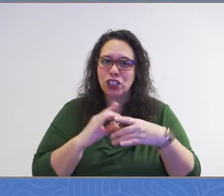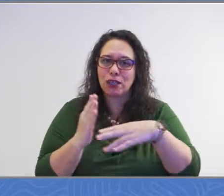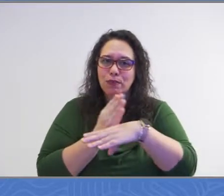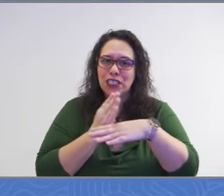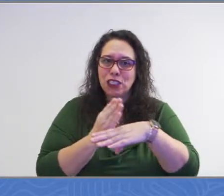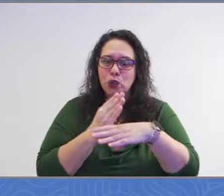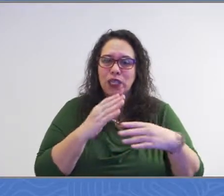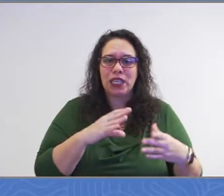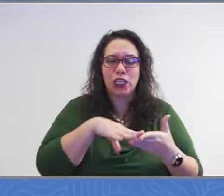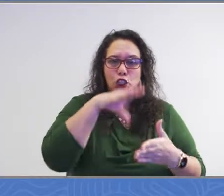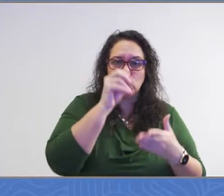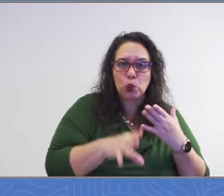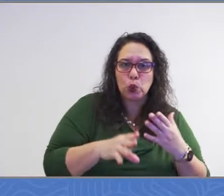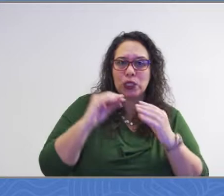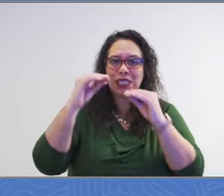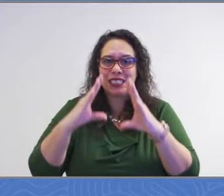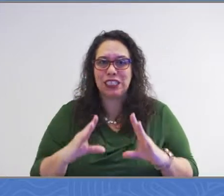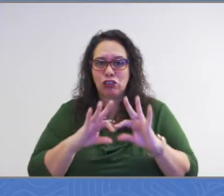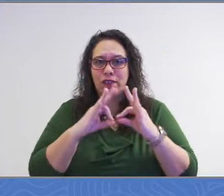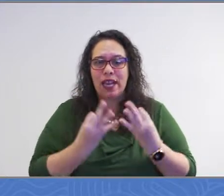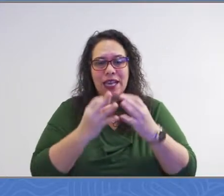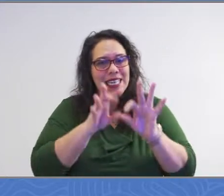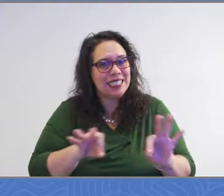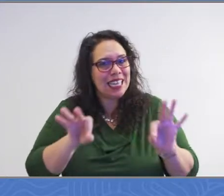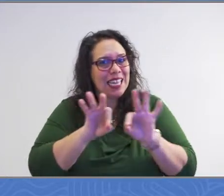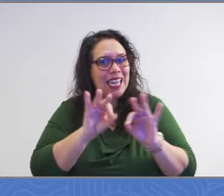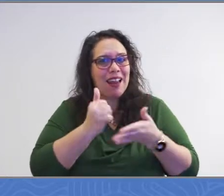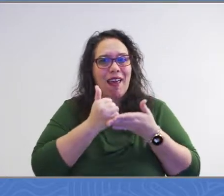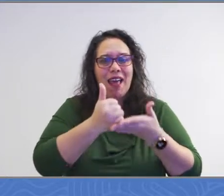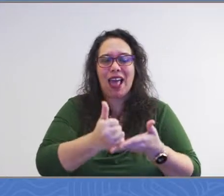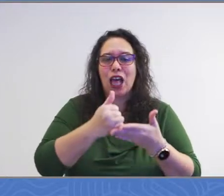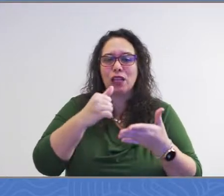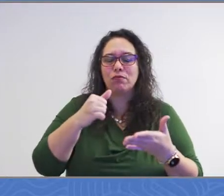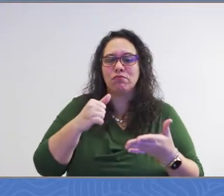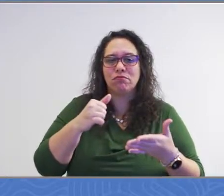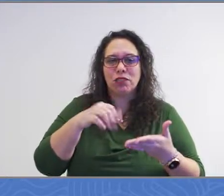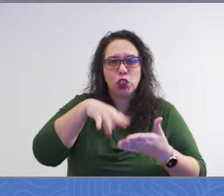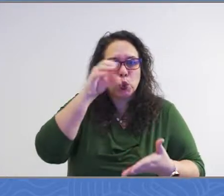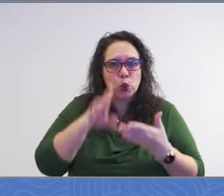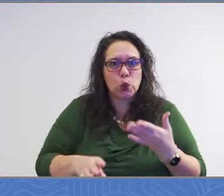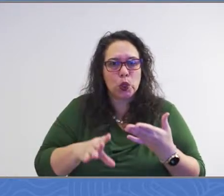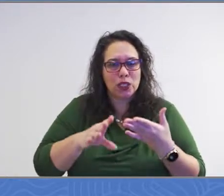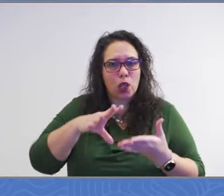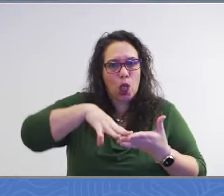and family is key to help students learn and grow, it has always been a best practice for learning